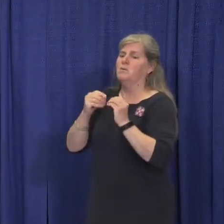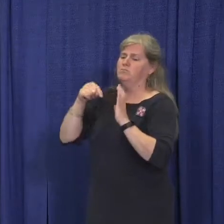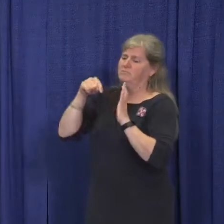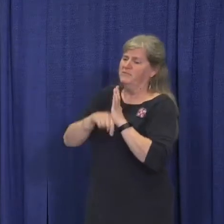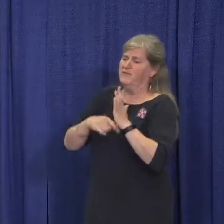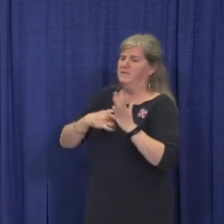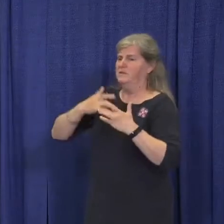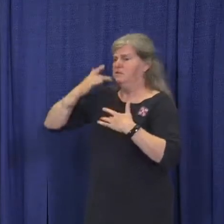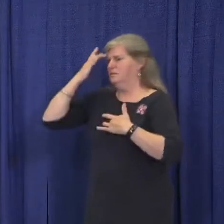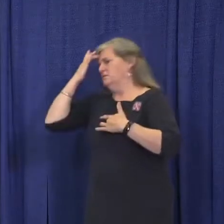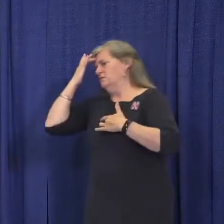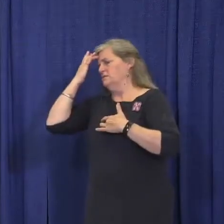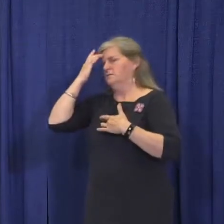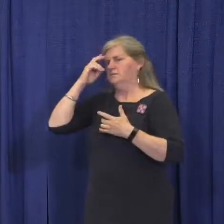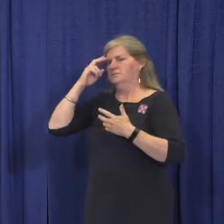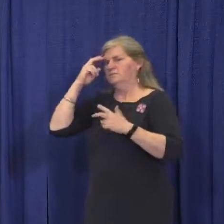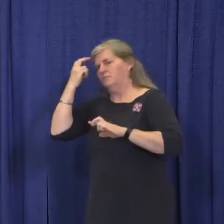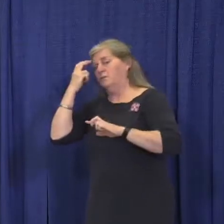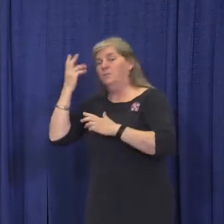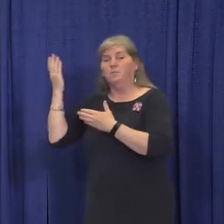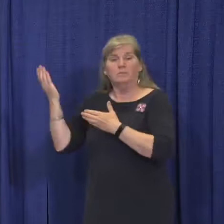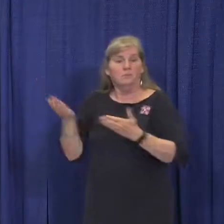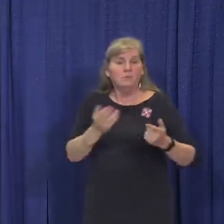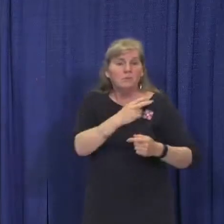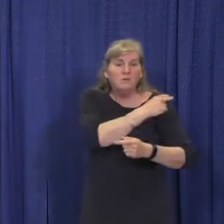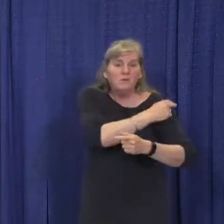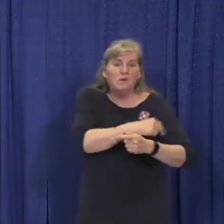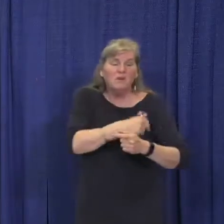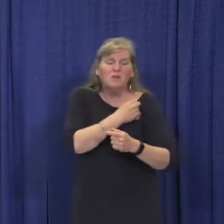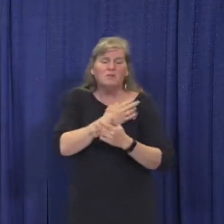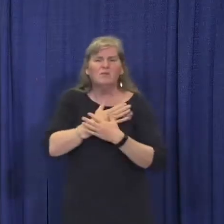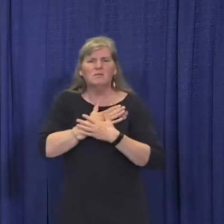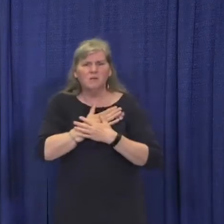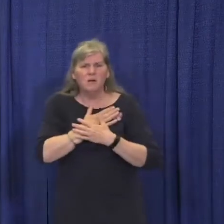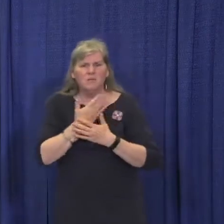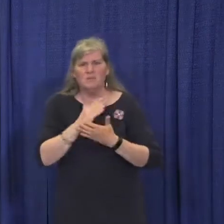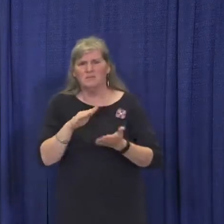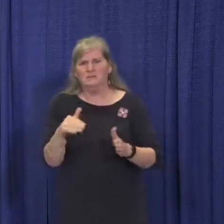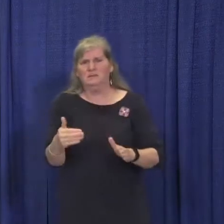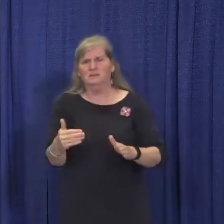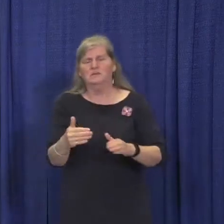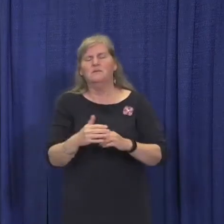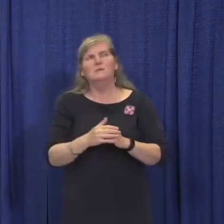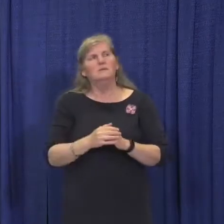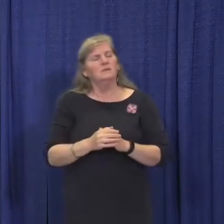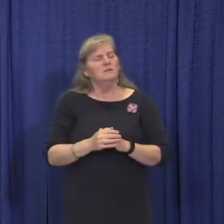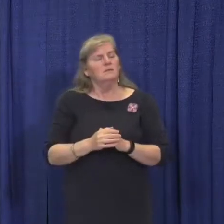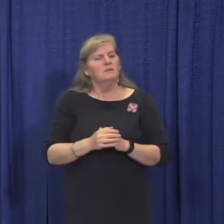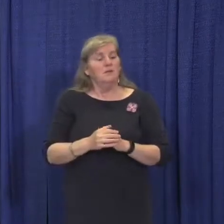symptoms that could result in hospitalizations or even death.